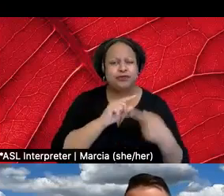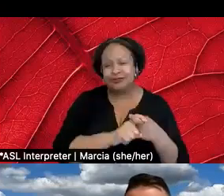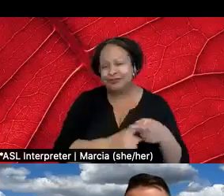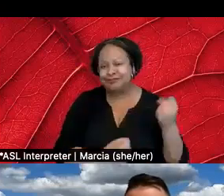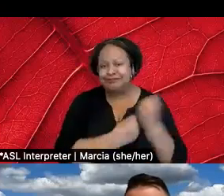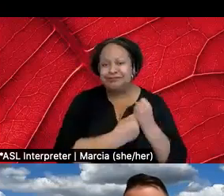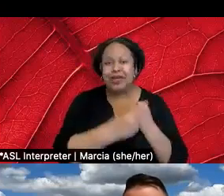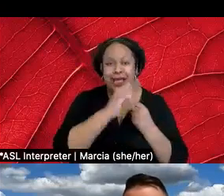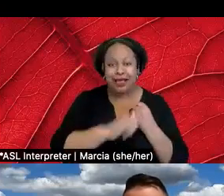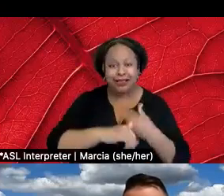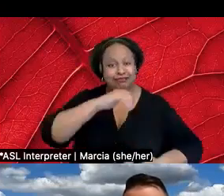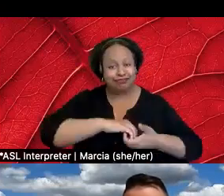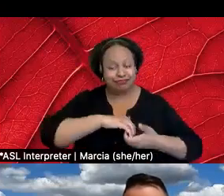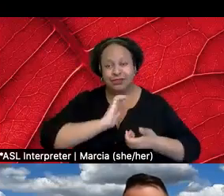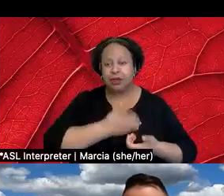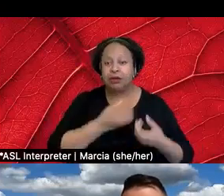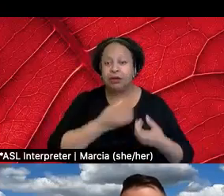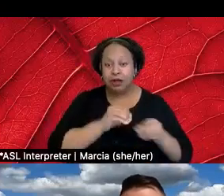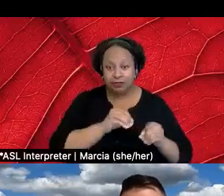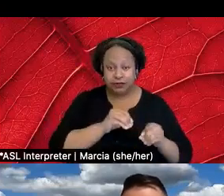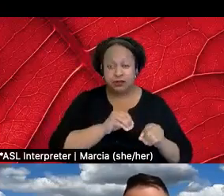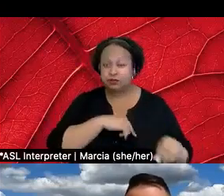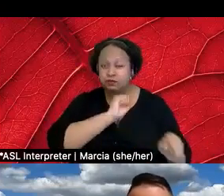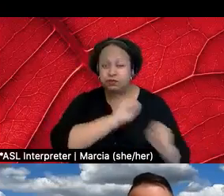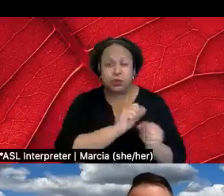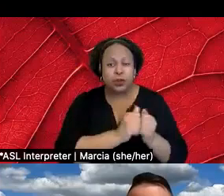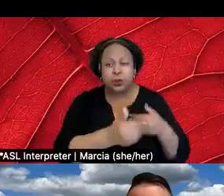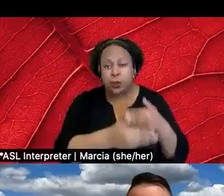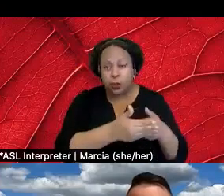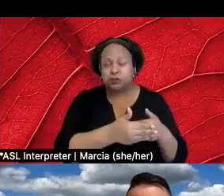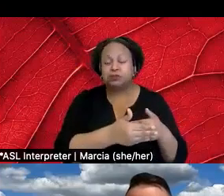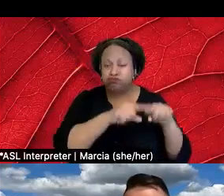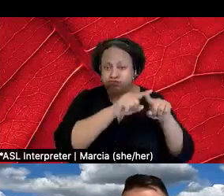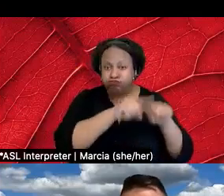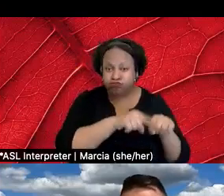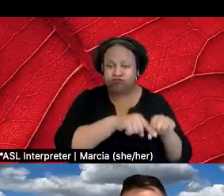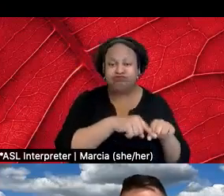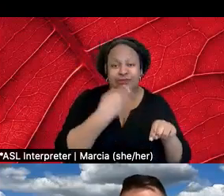office and somebody we work with really closely and depend on thank you Tony for all of your help.